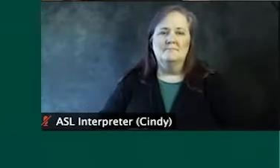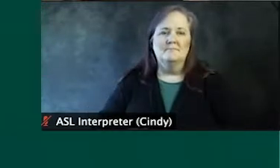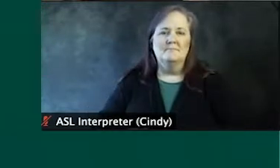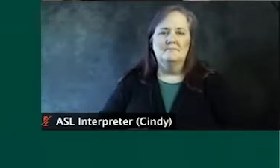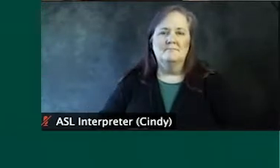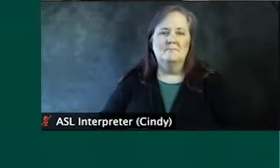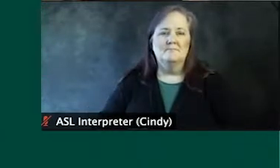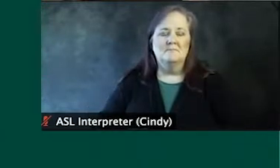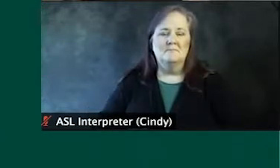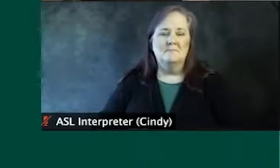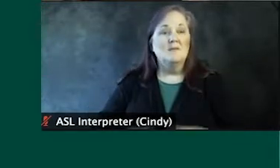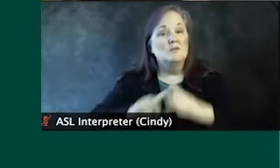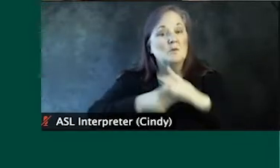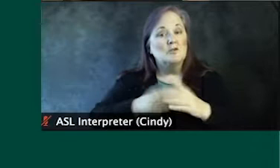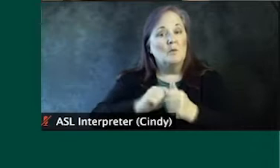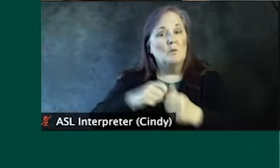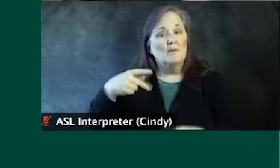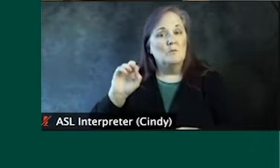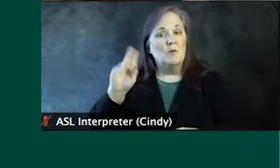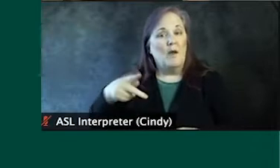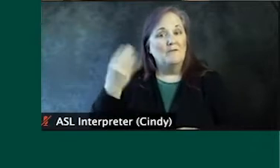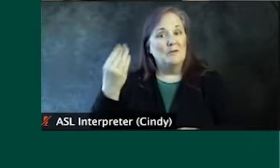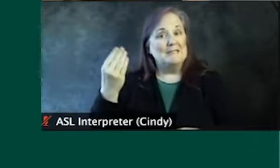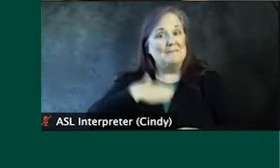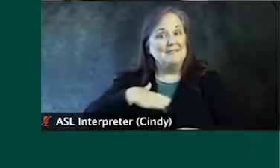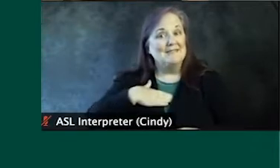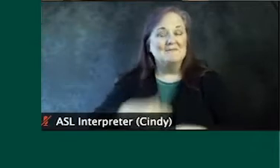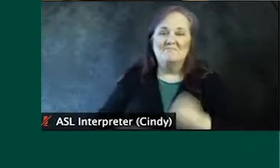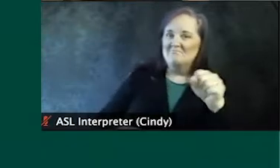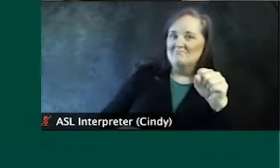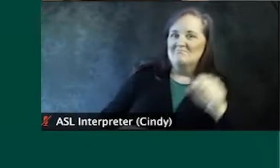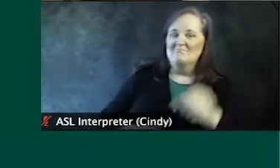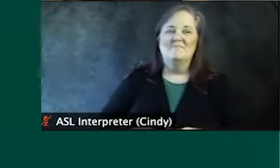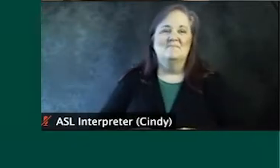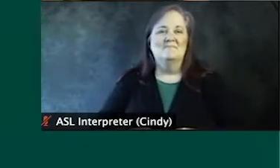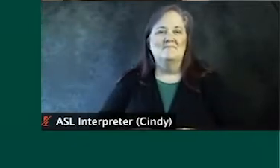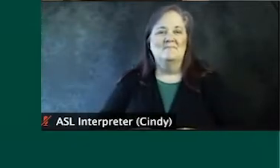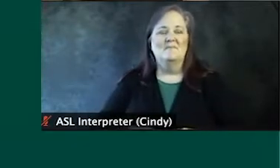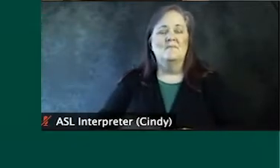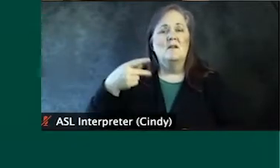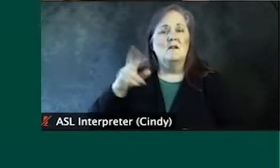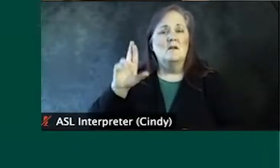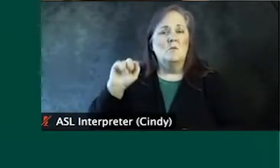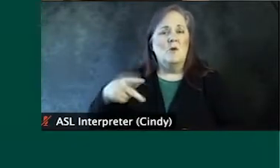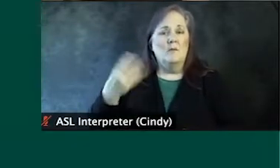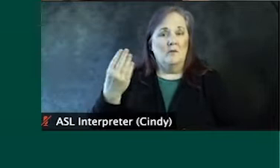But most relevant for tonight, is that we are tasked with providing a brief description and background explaining each measure.